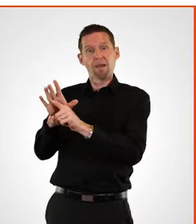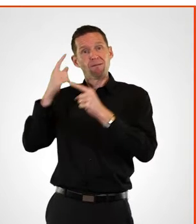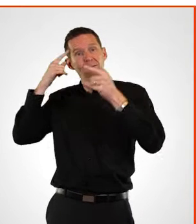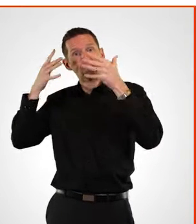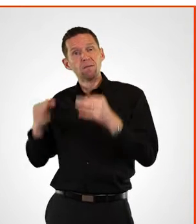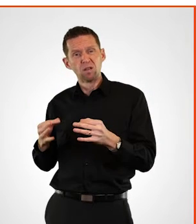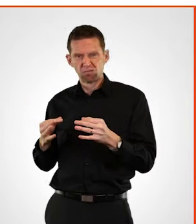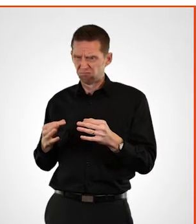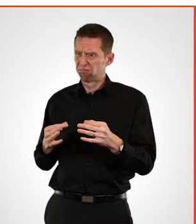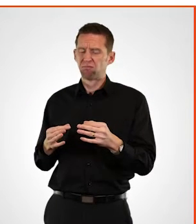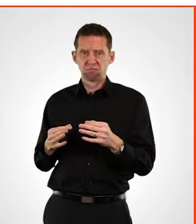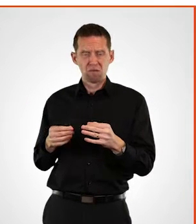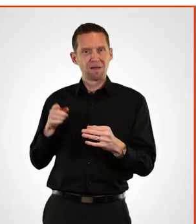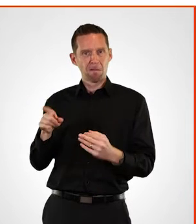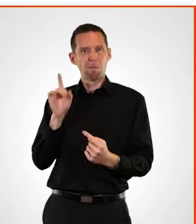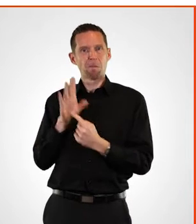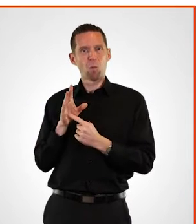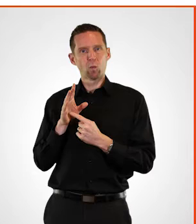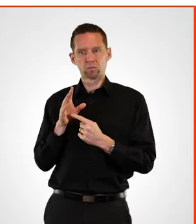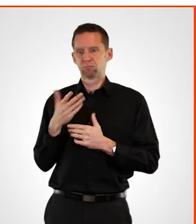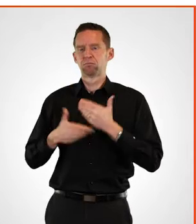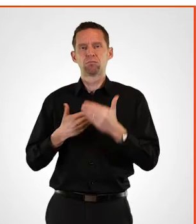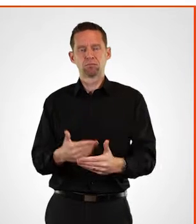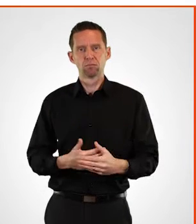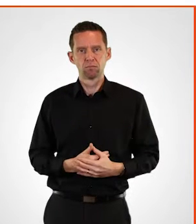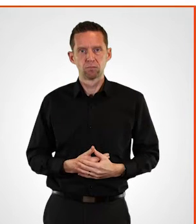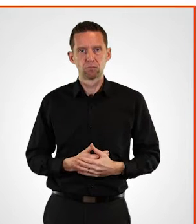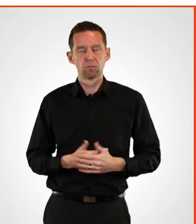Self-determination is an important part of our make-up.